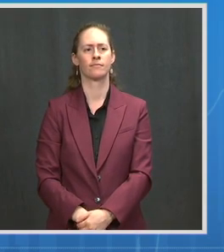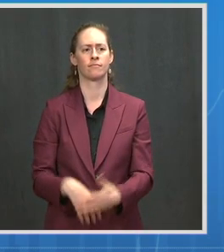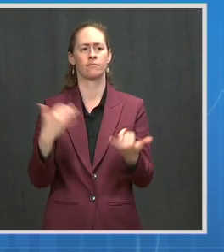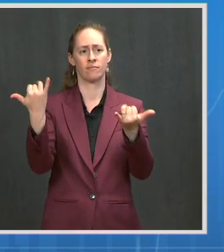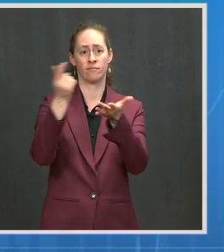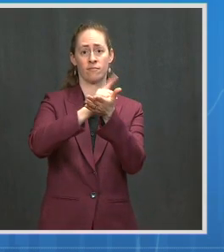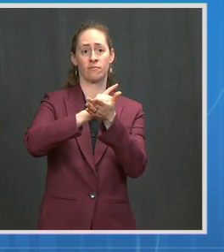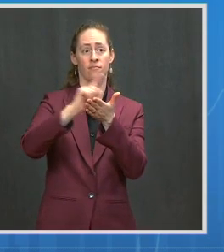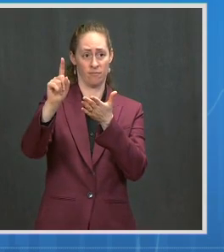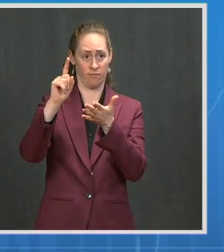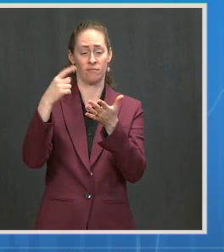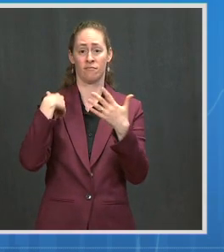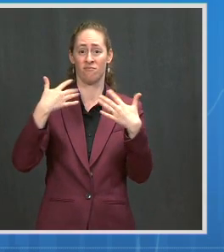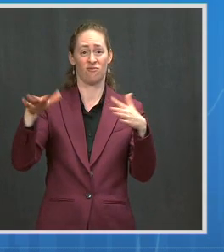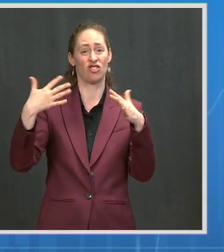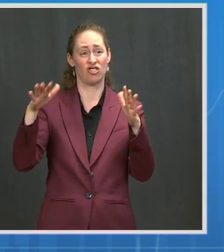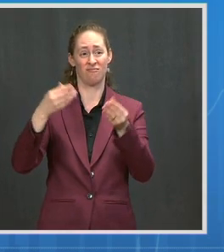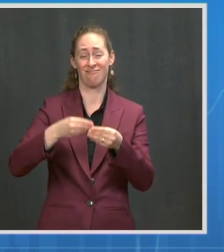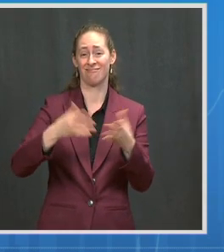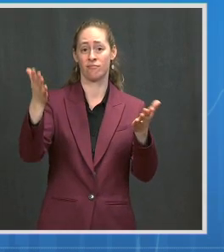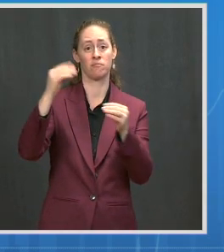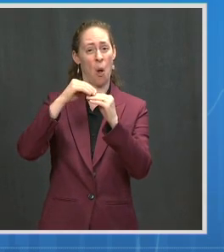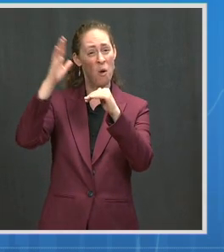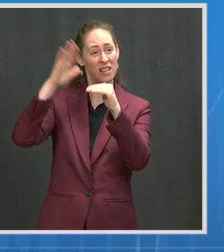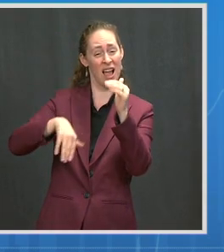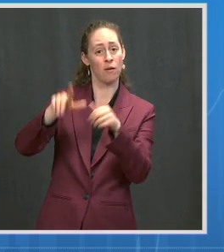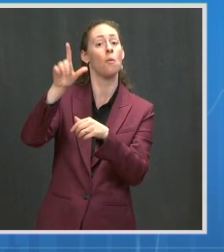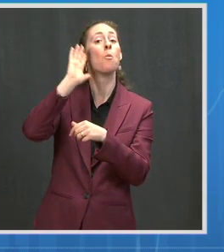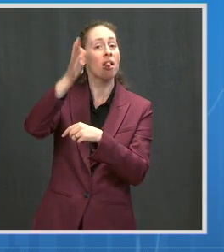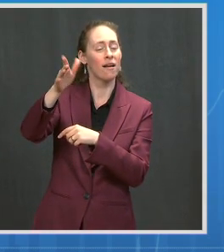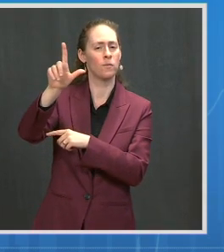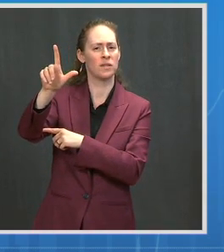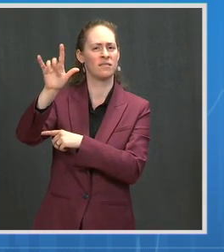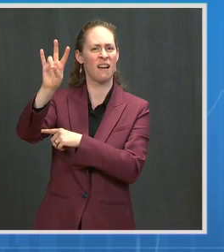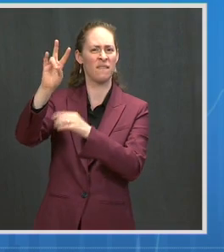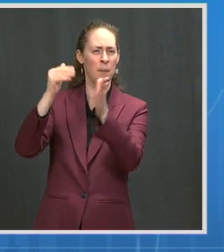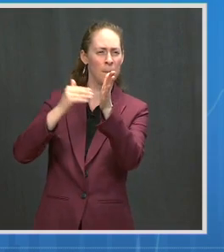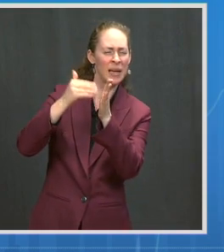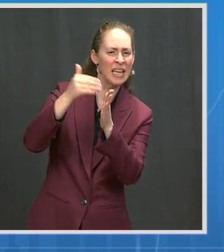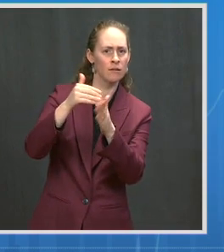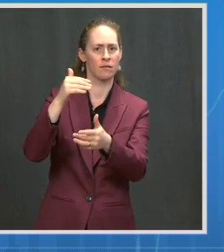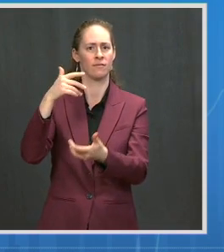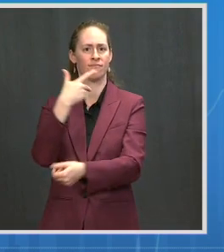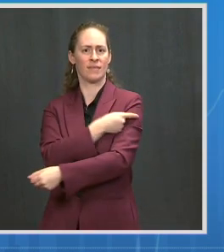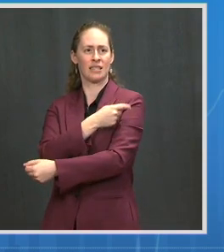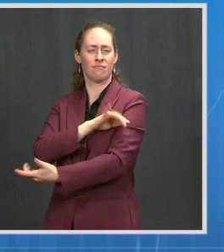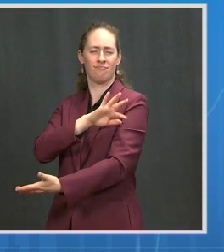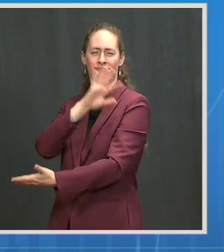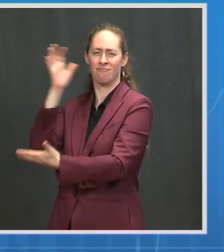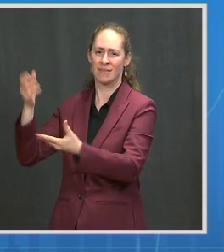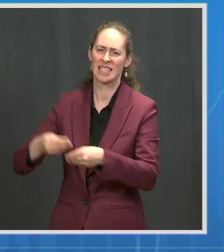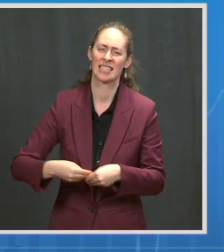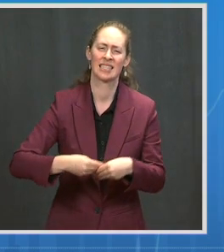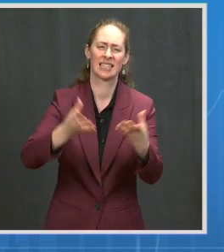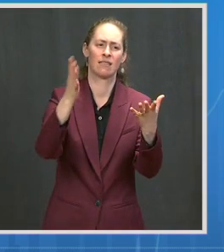have access to these lifesaving vaccines, yesterday, the President announced that, over the next six weeks,